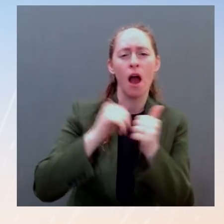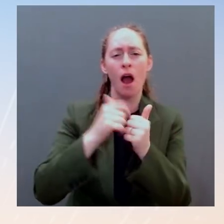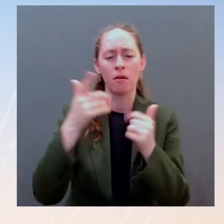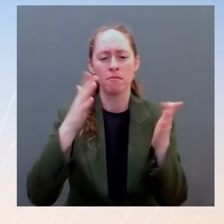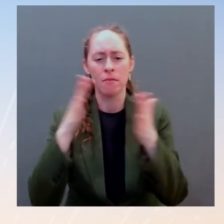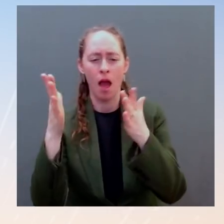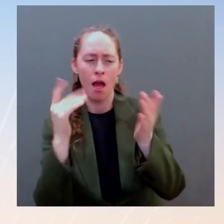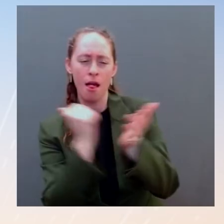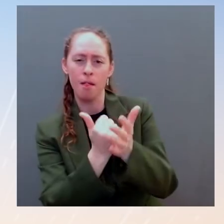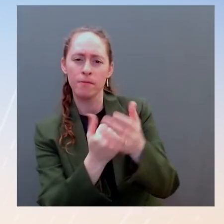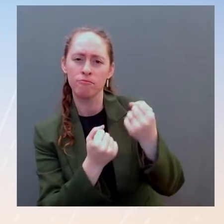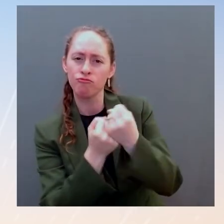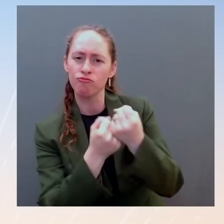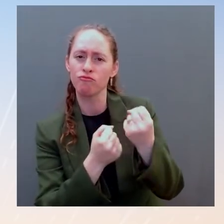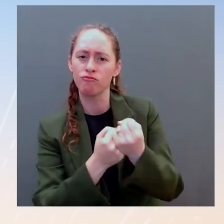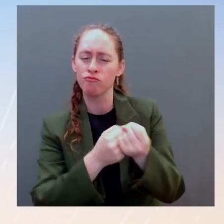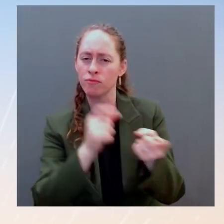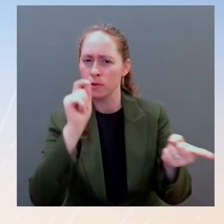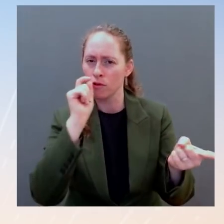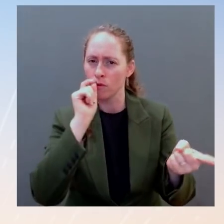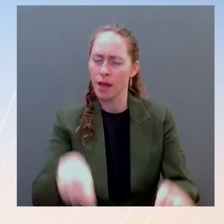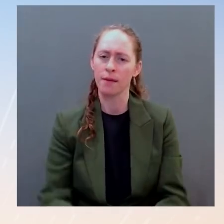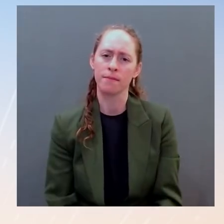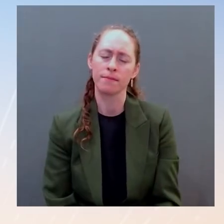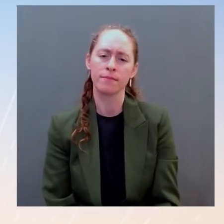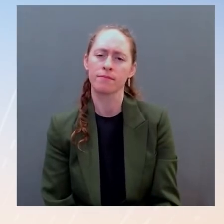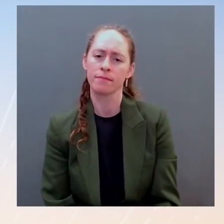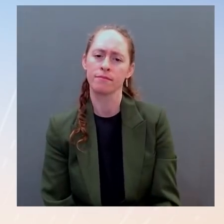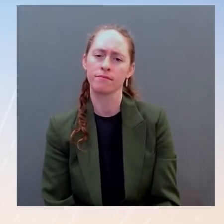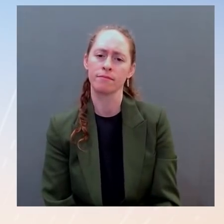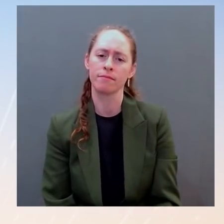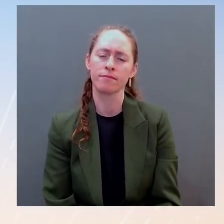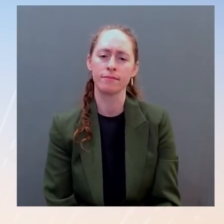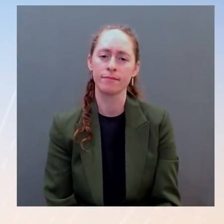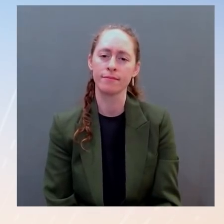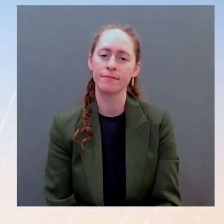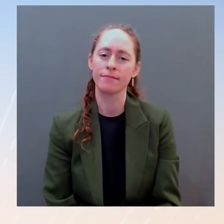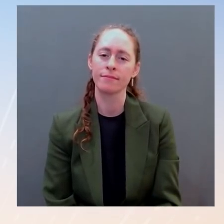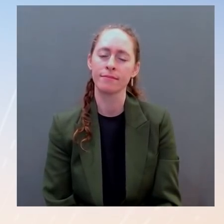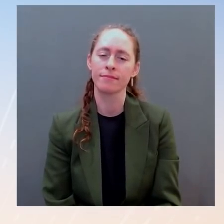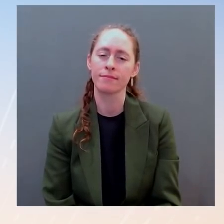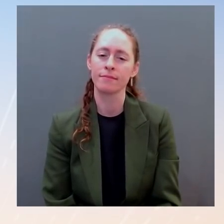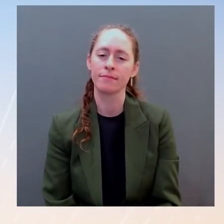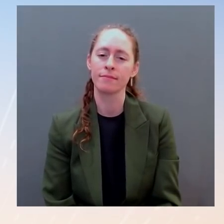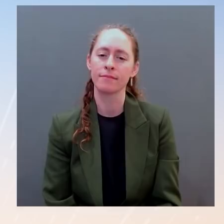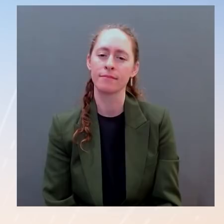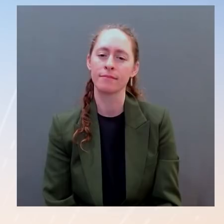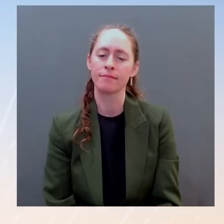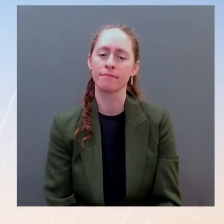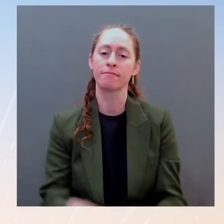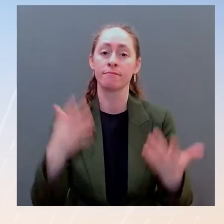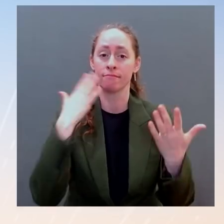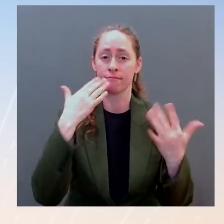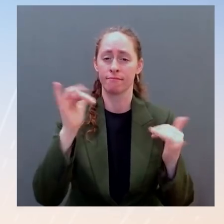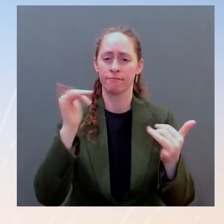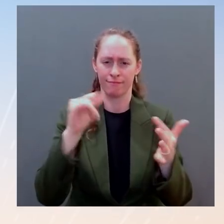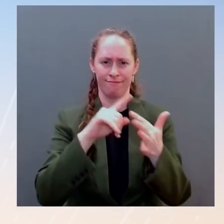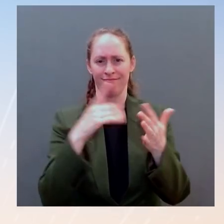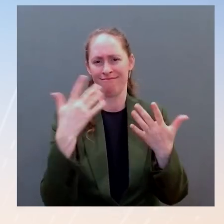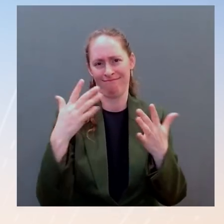economic sanctions already against Russia, and the heavy fighting that we're seeing now, should we expect that the help that the U.S. offers Ukraine,